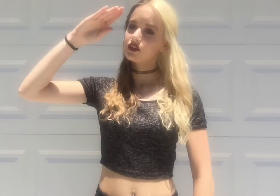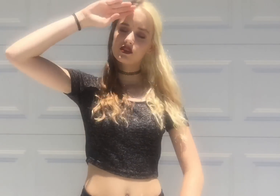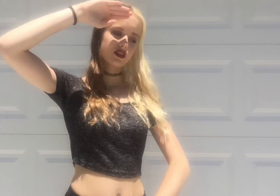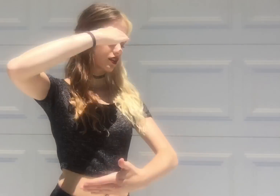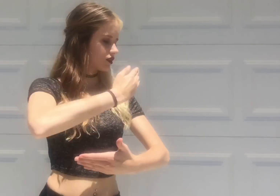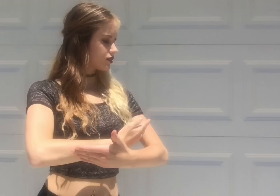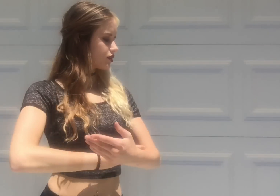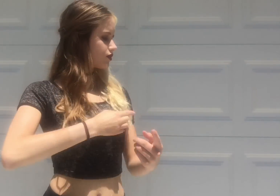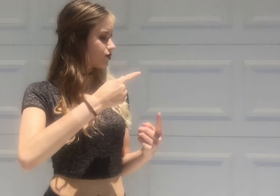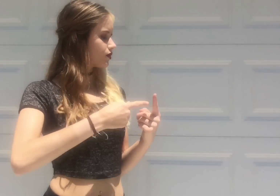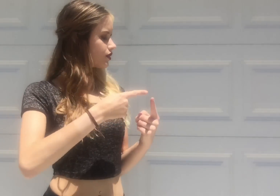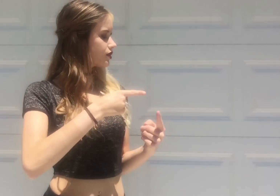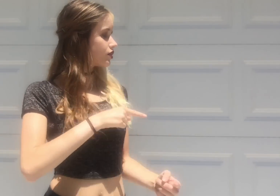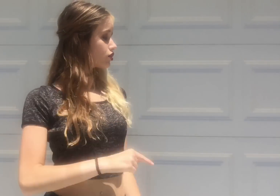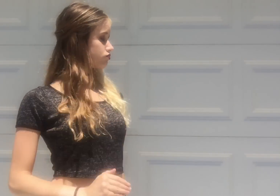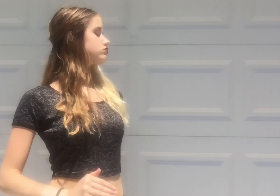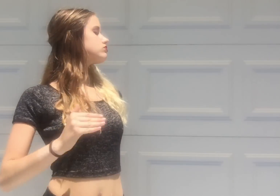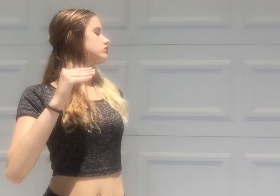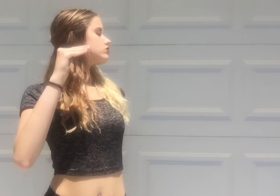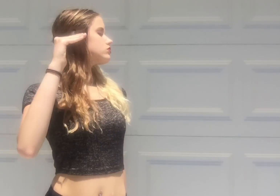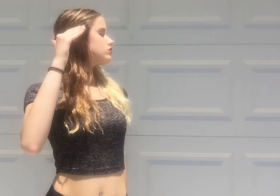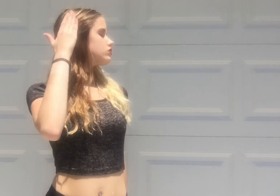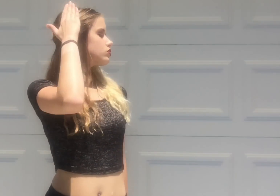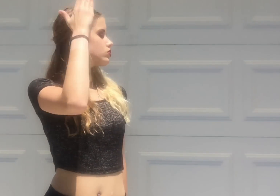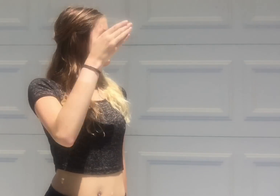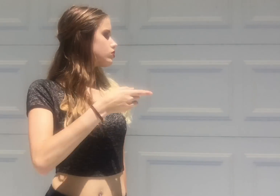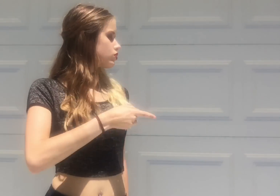He said, "Son when you grow up,